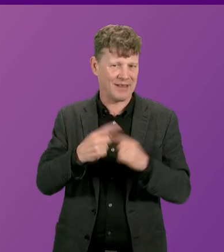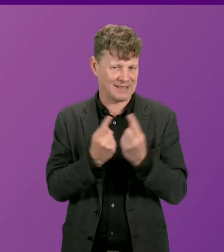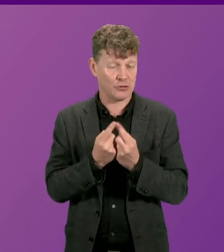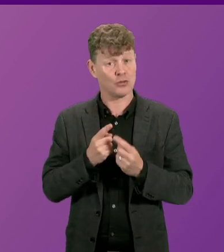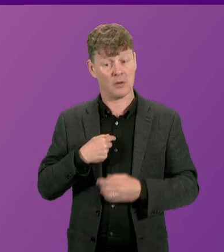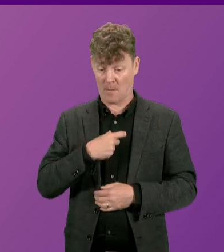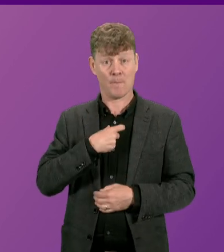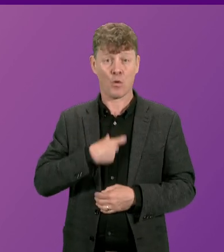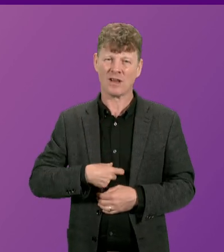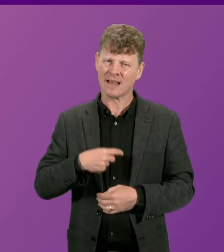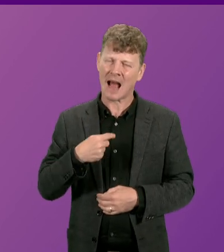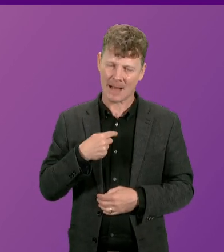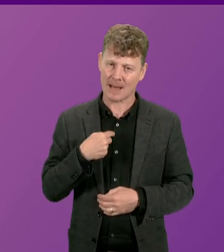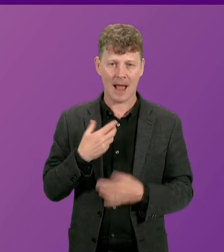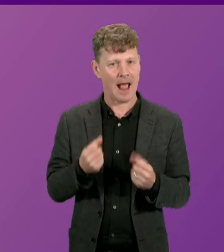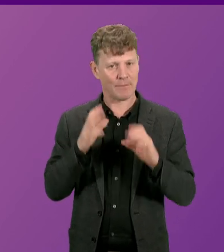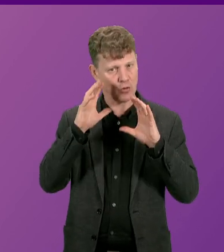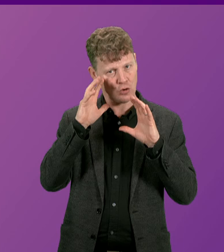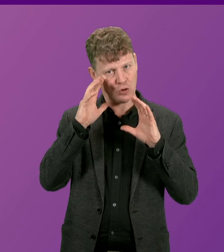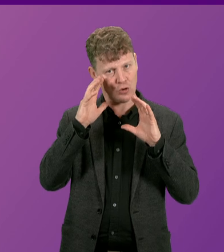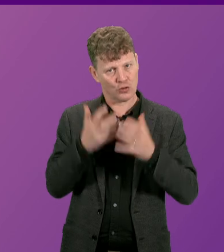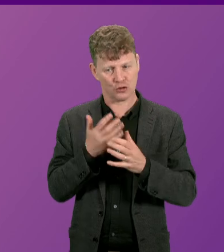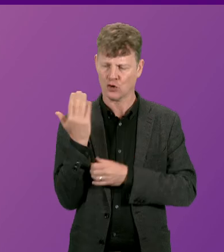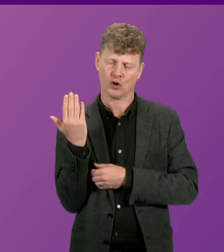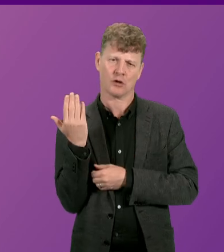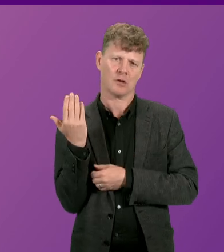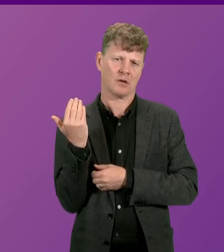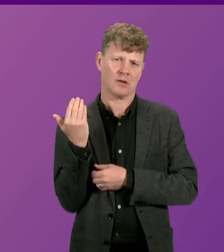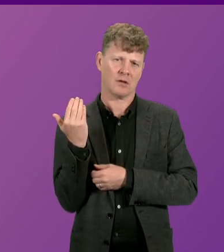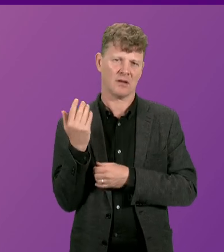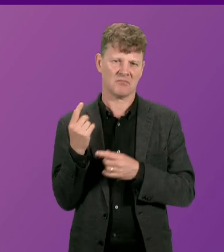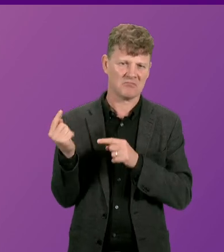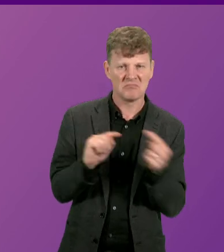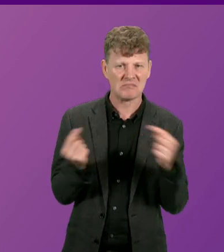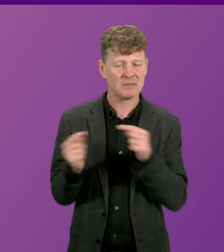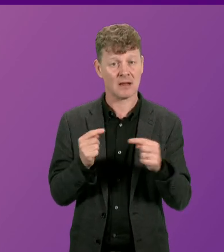been deeply concerned by the events that have taken place. I have spoken with the leadership